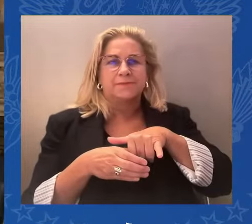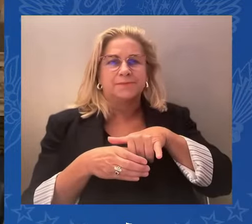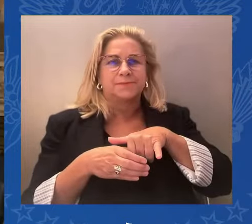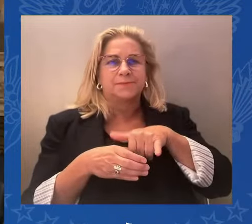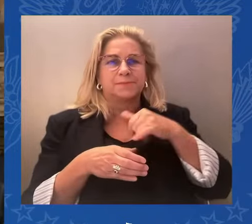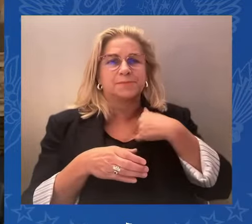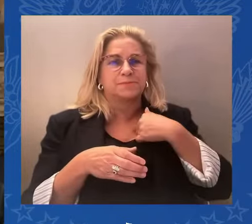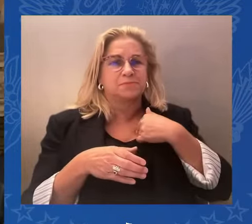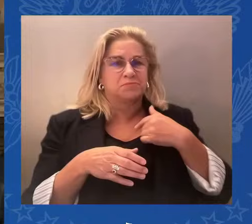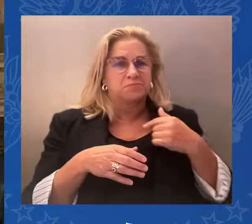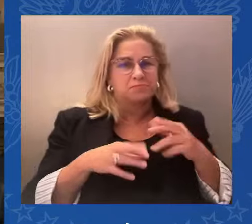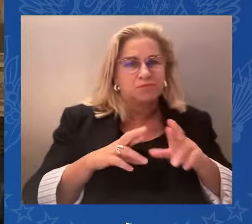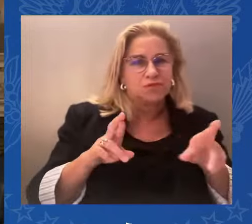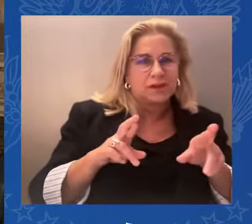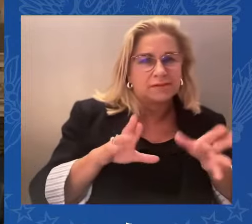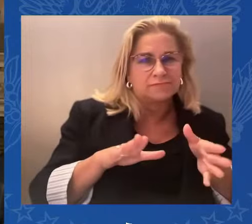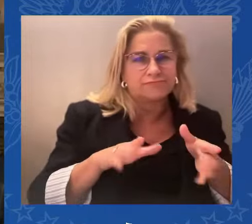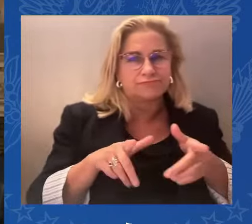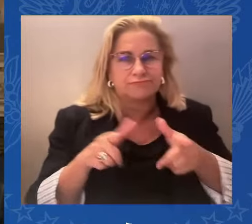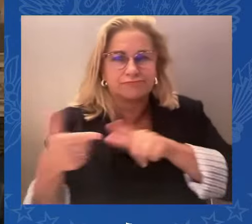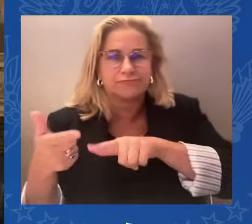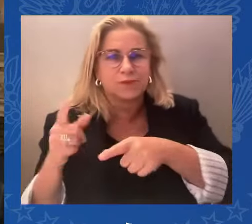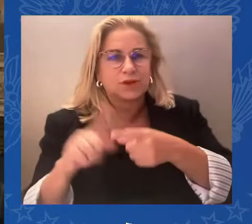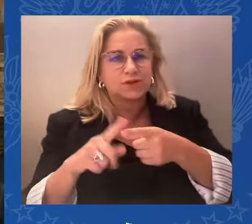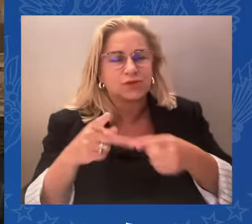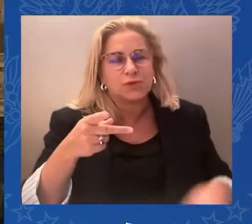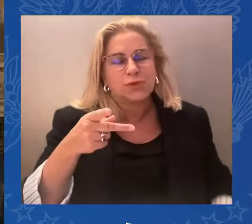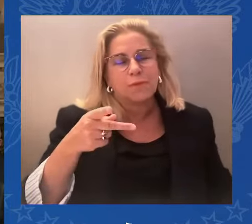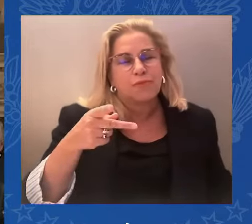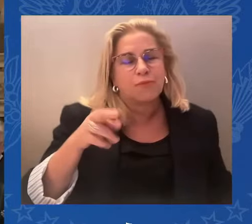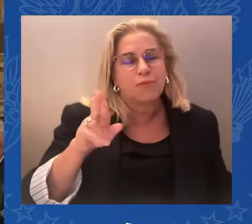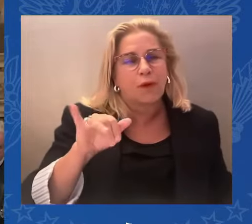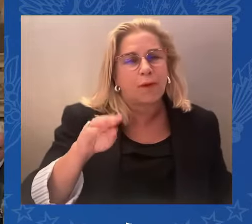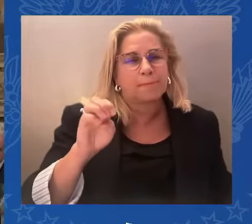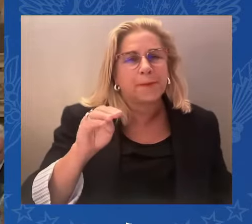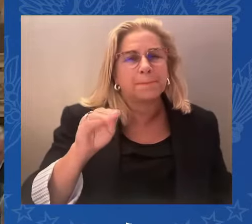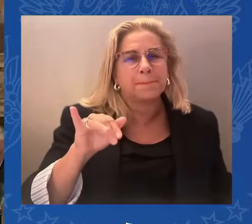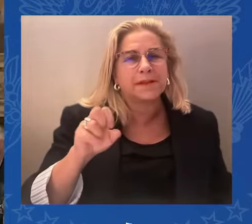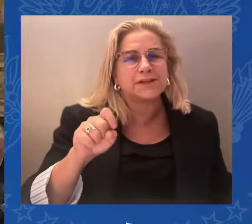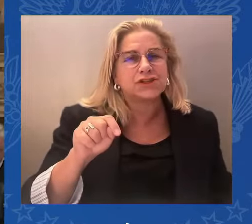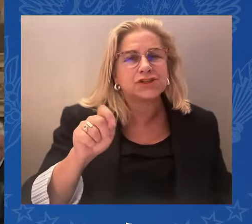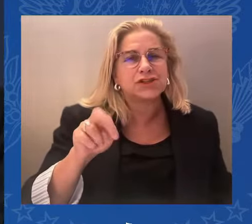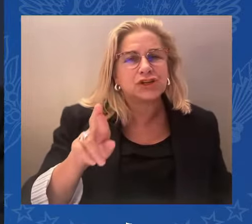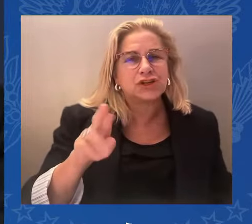Prime Minister Modi: (As interpreted.)